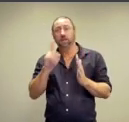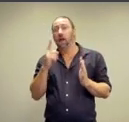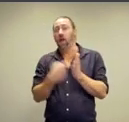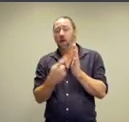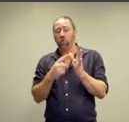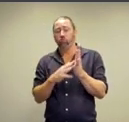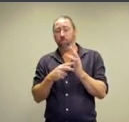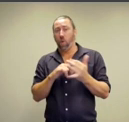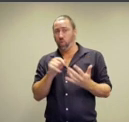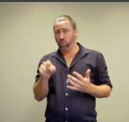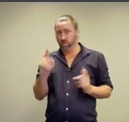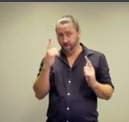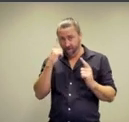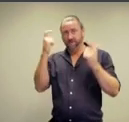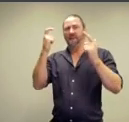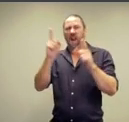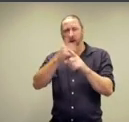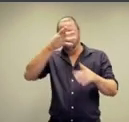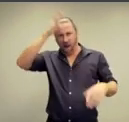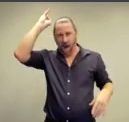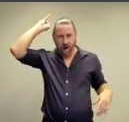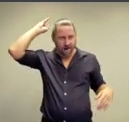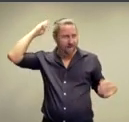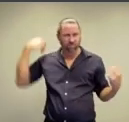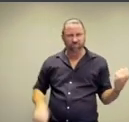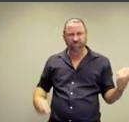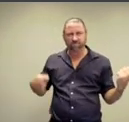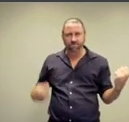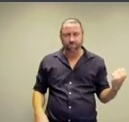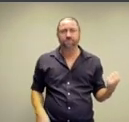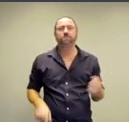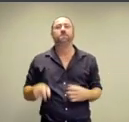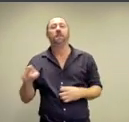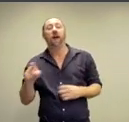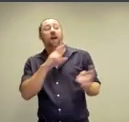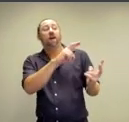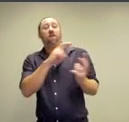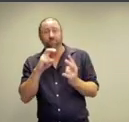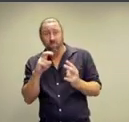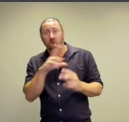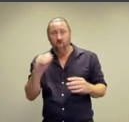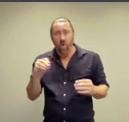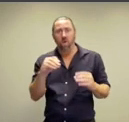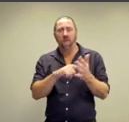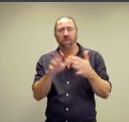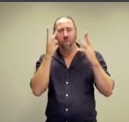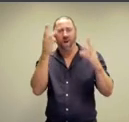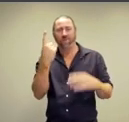originators of the leather jacket in the punk scene and they themselves were directly inspired by Brando's character in The